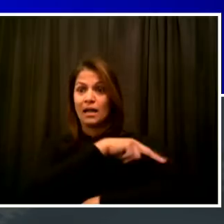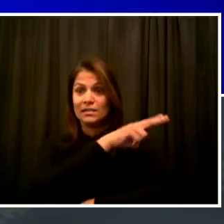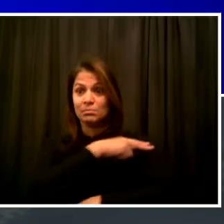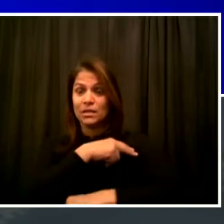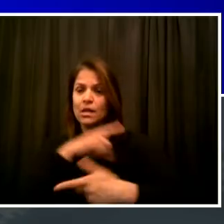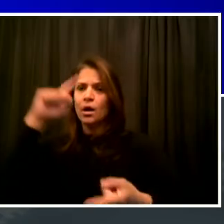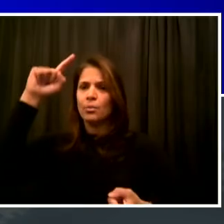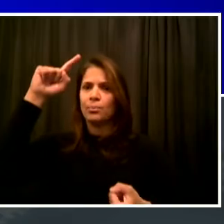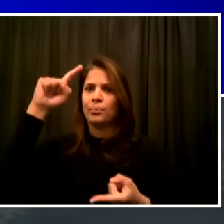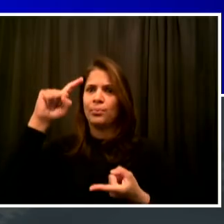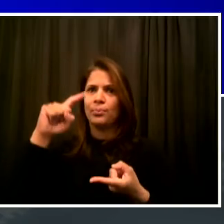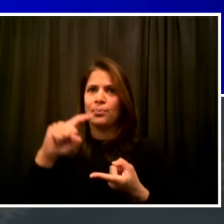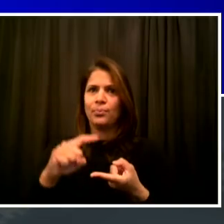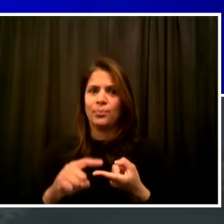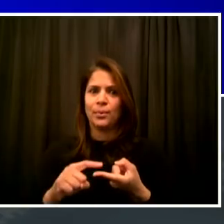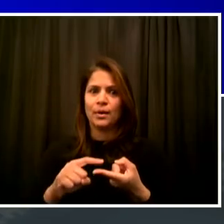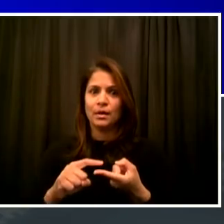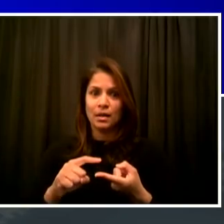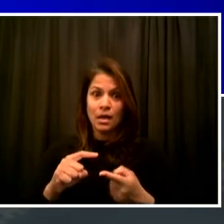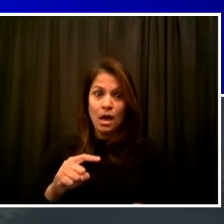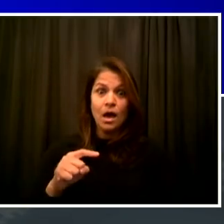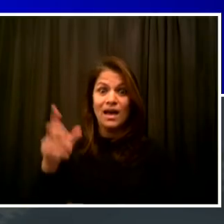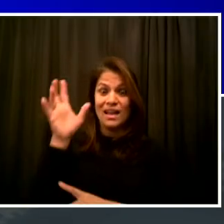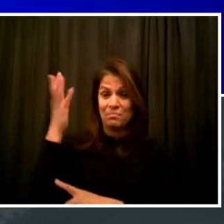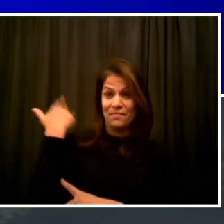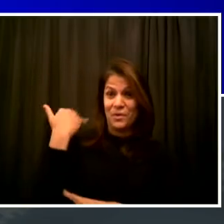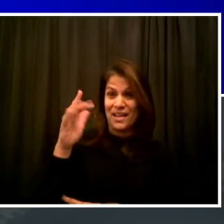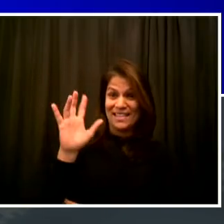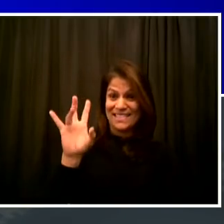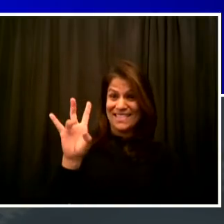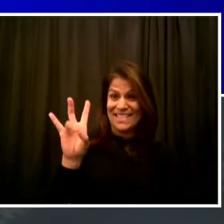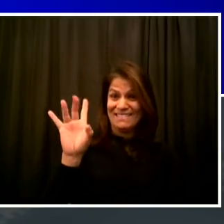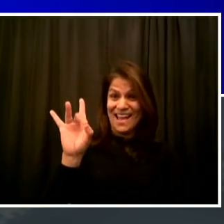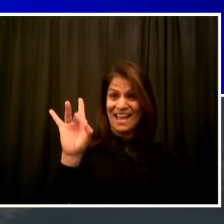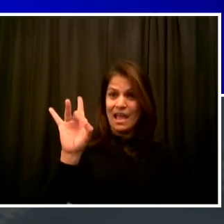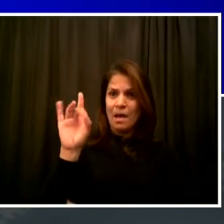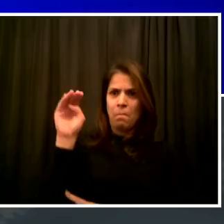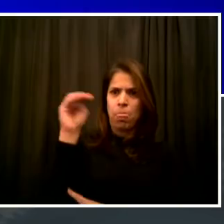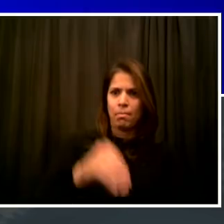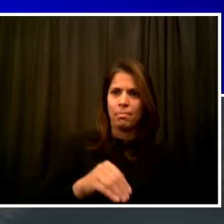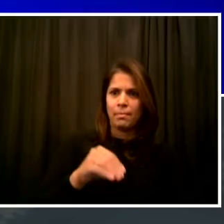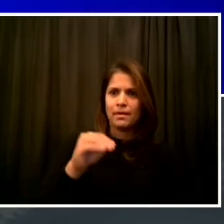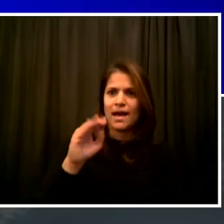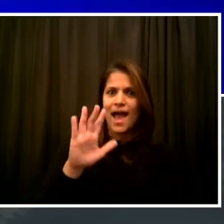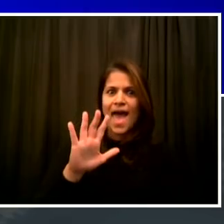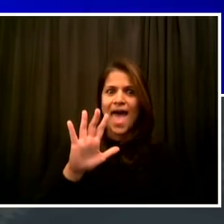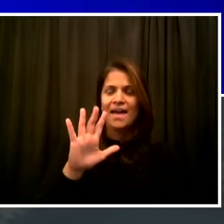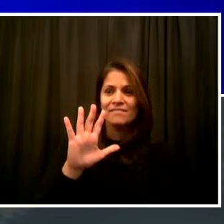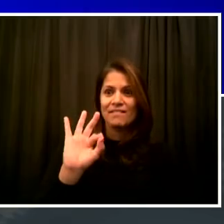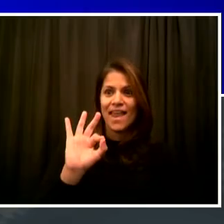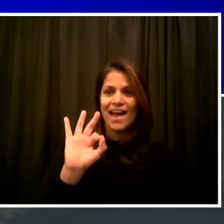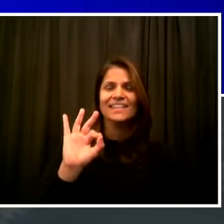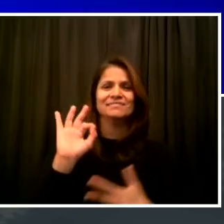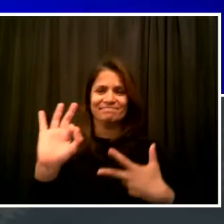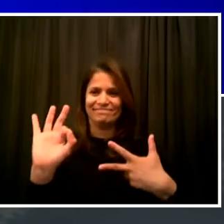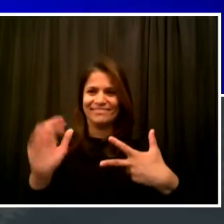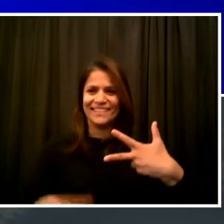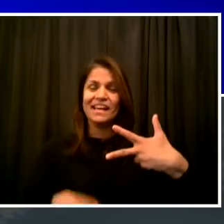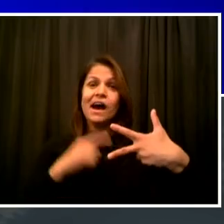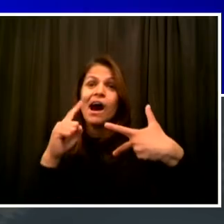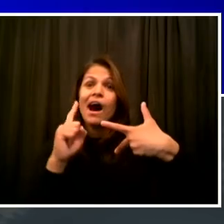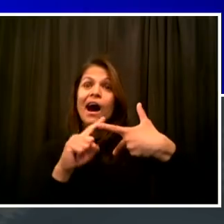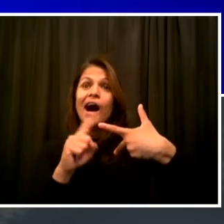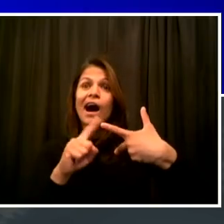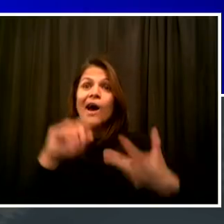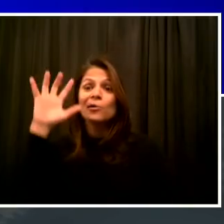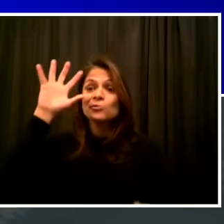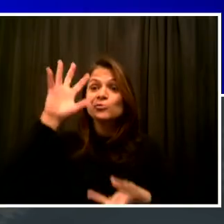HOSPITALS FOR